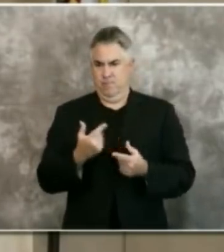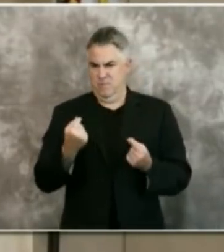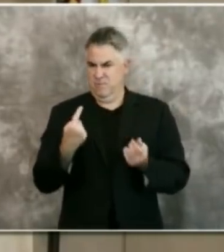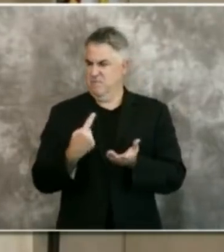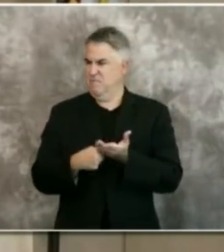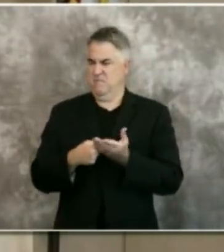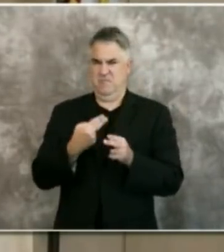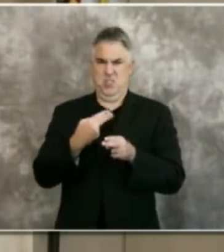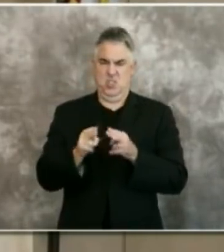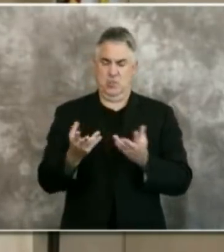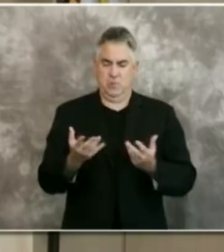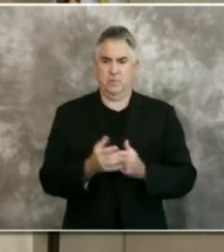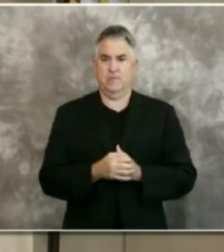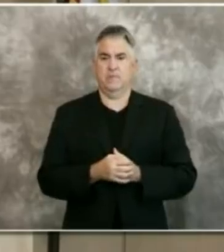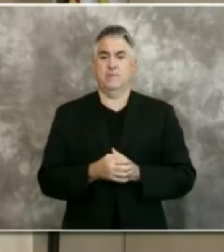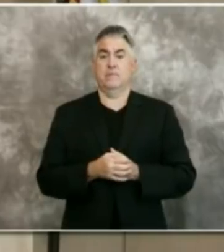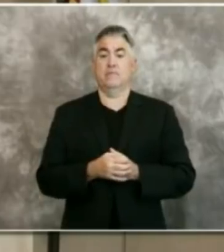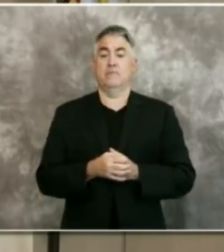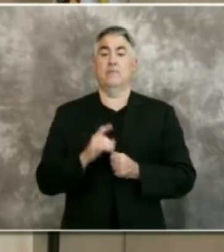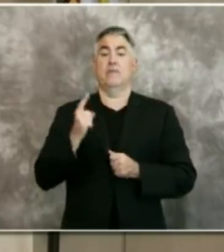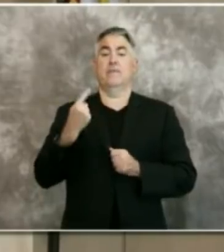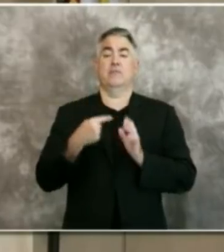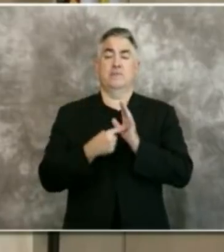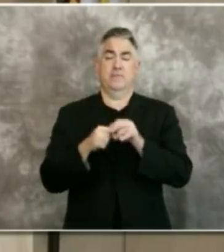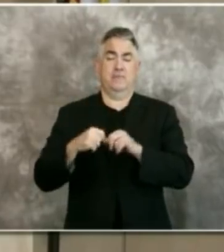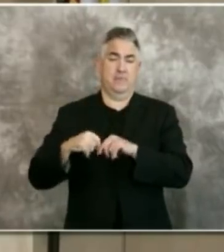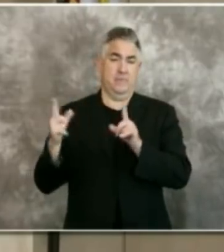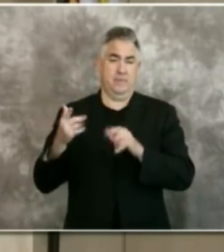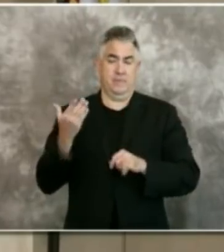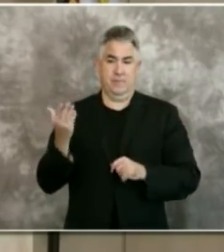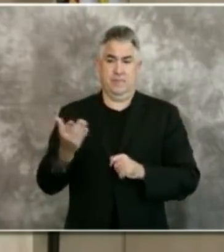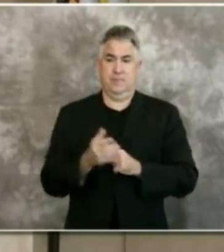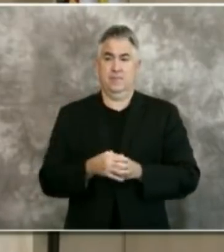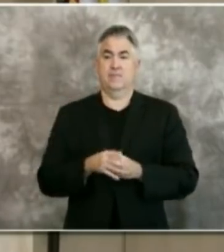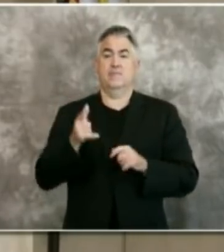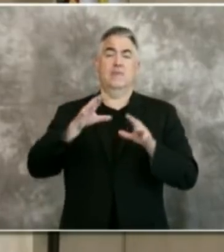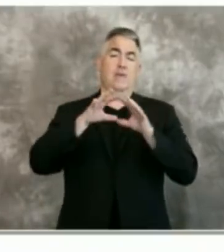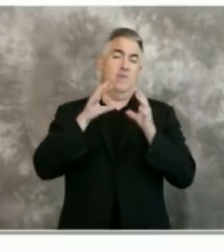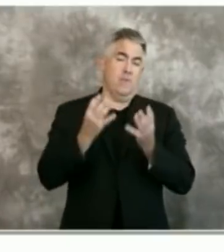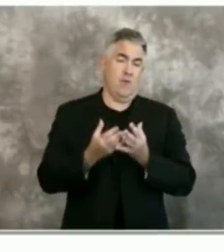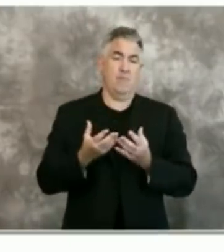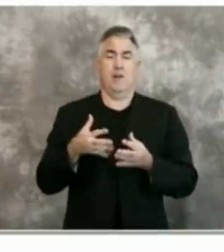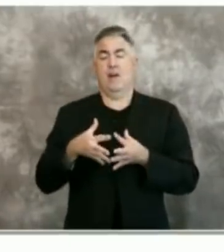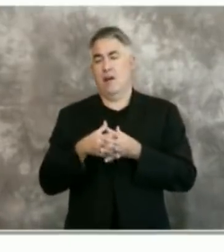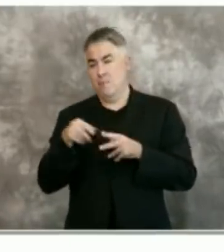OFFICERS UP TO. YOUR FOR YOUR UPDATE TODAY AND WELCOME EVERYONE TO